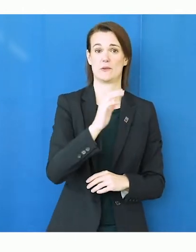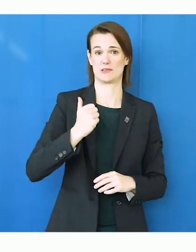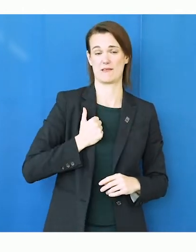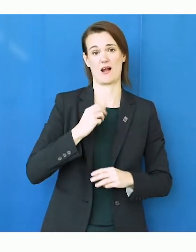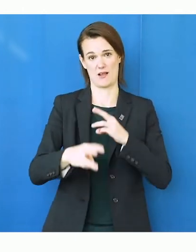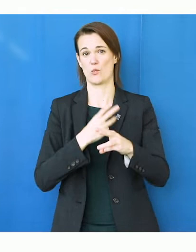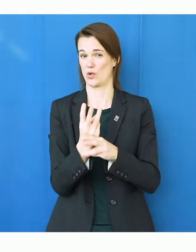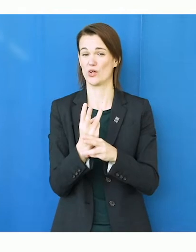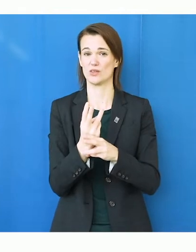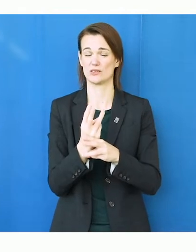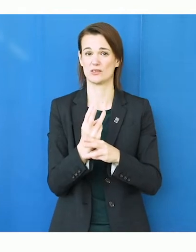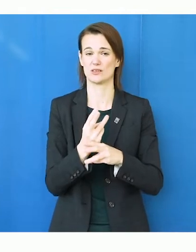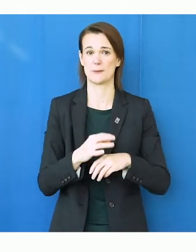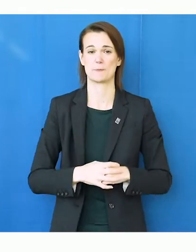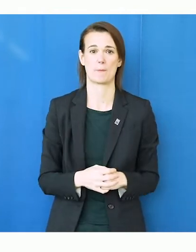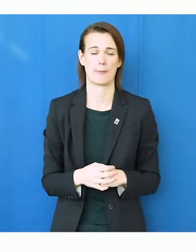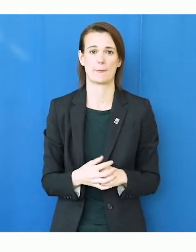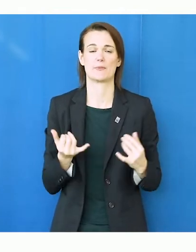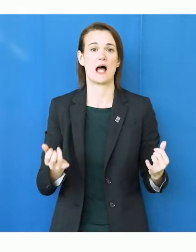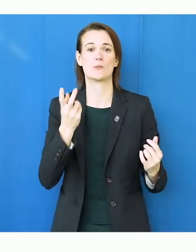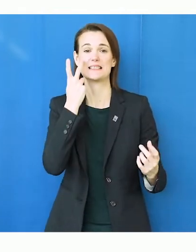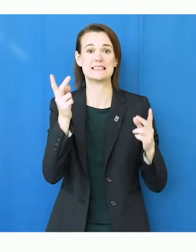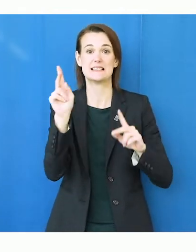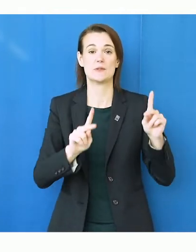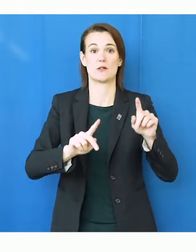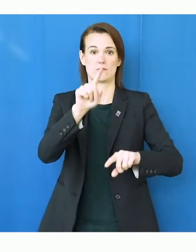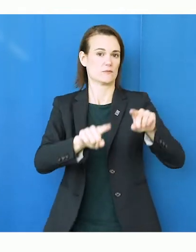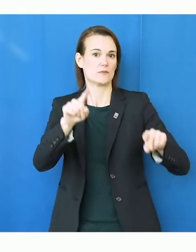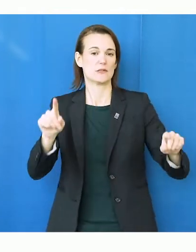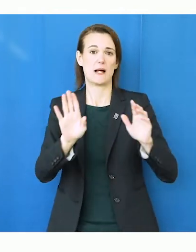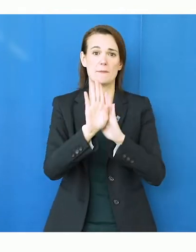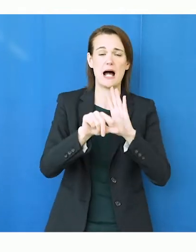We see people from all walks of life with different culture, race and background.